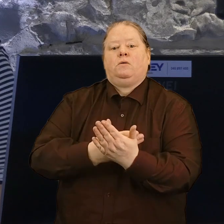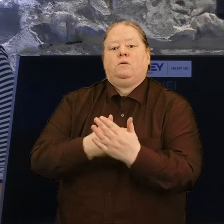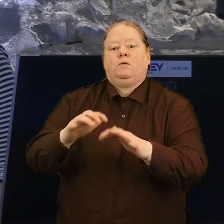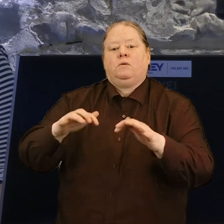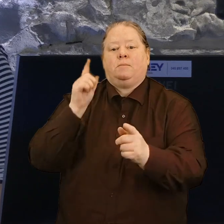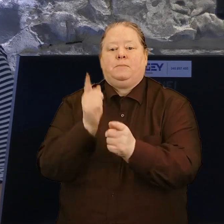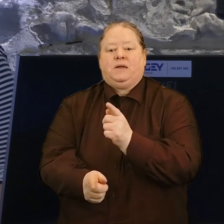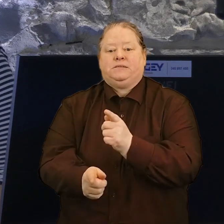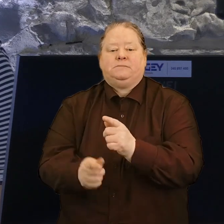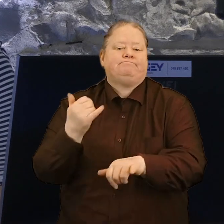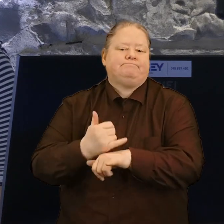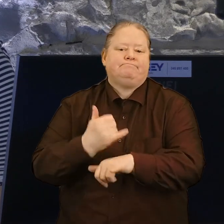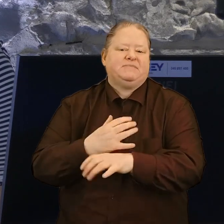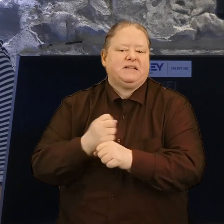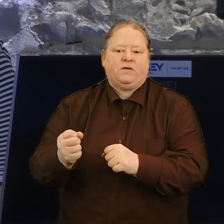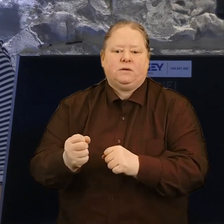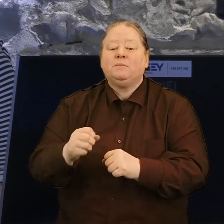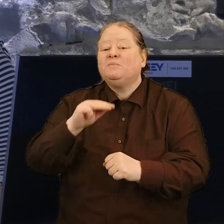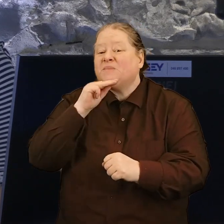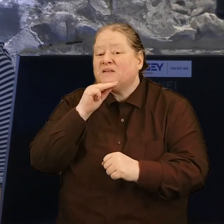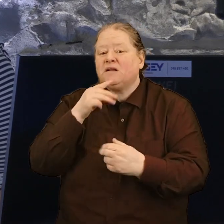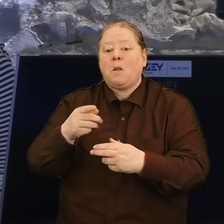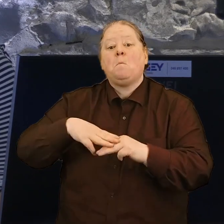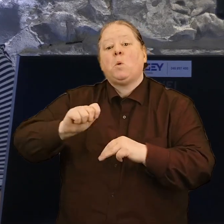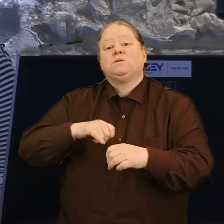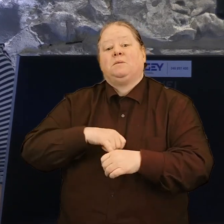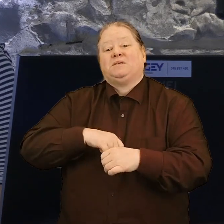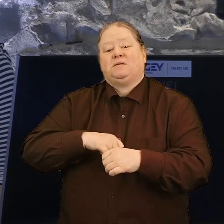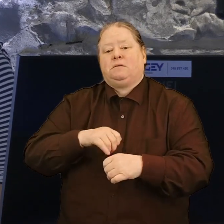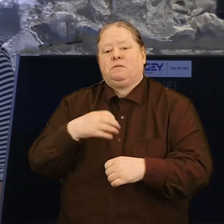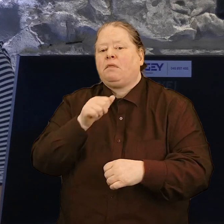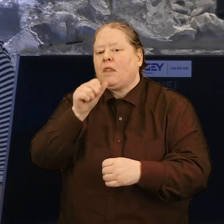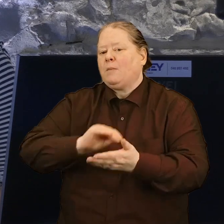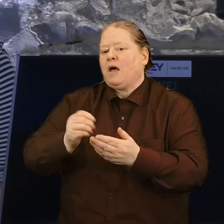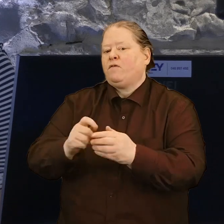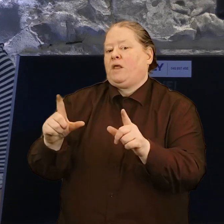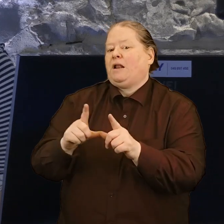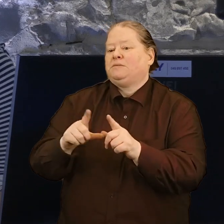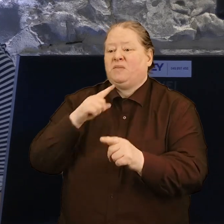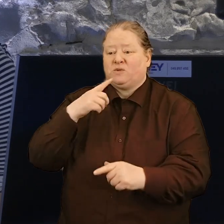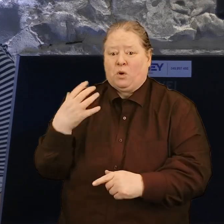enforce this regulation was never passed, which as a result that most medics didn't apply for the licence because they didn't have to hold it.